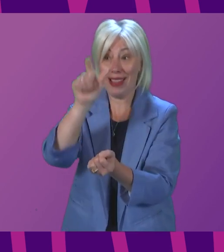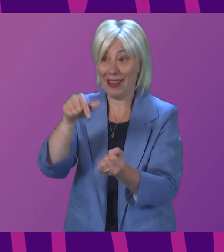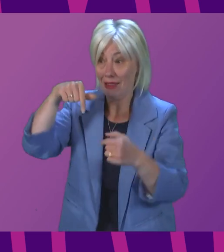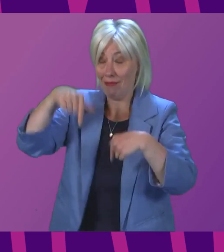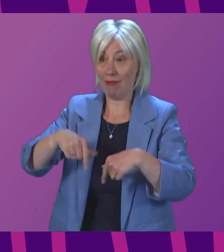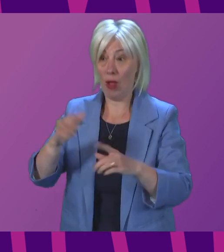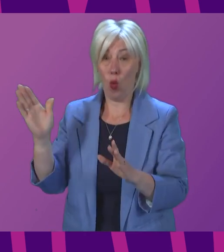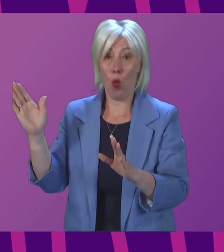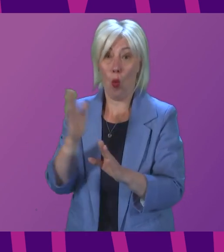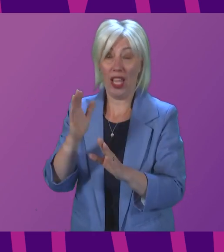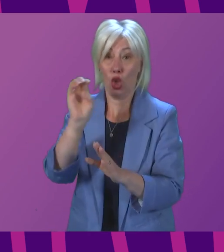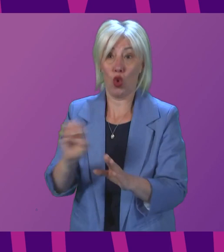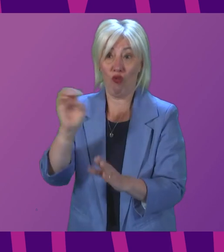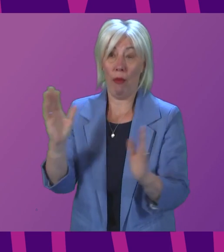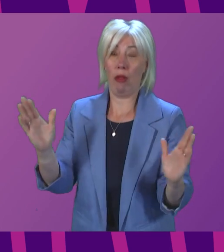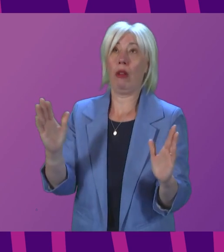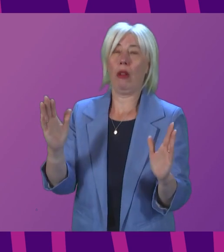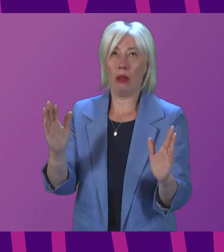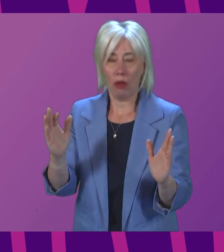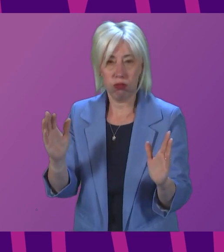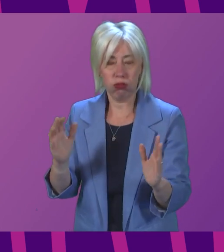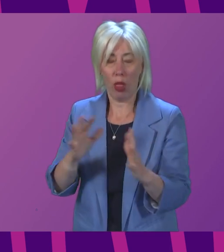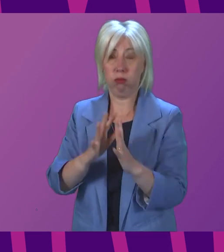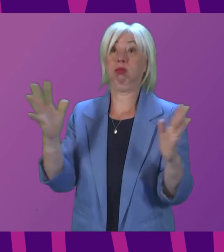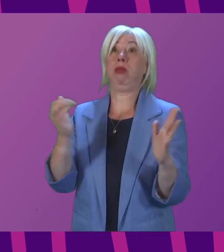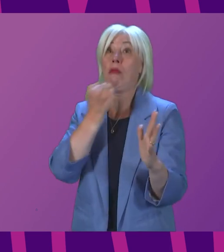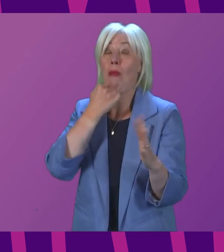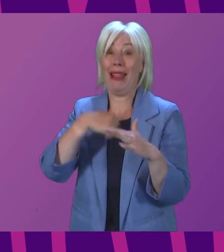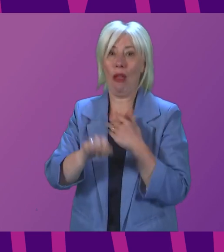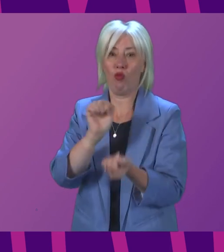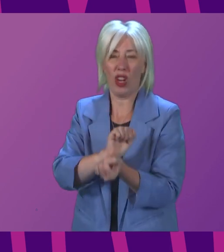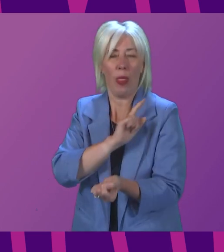western Europe, which is why we are focusing so much on doing more about rehabilitation